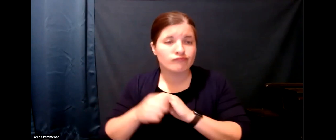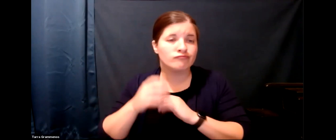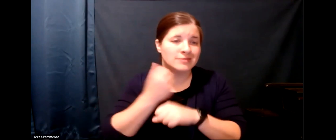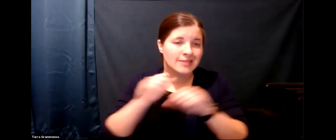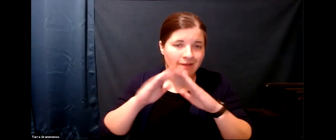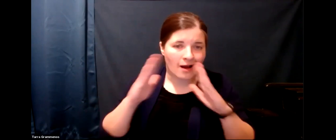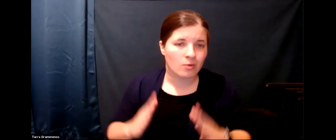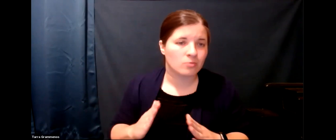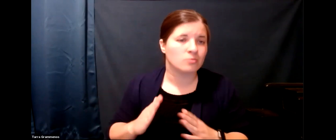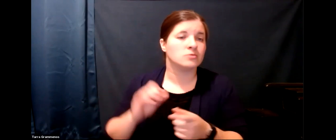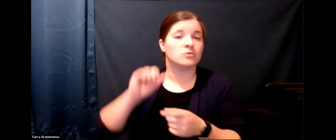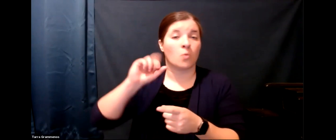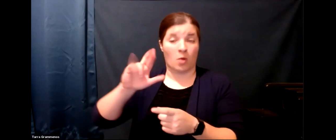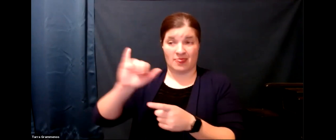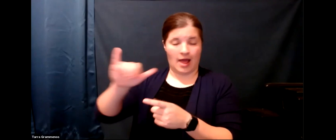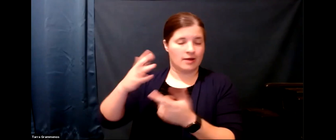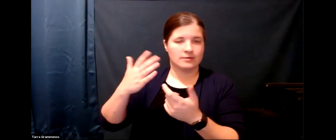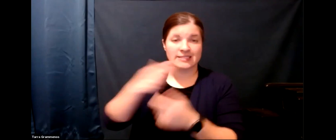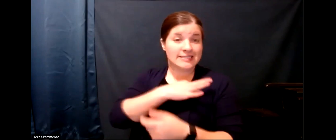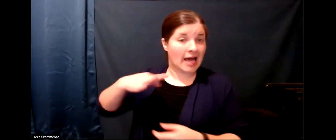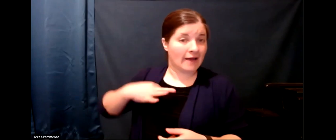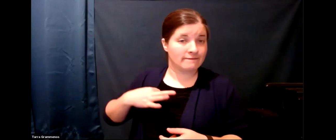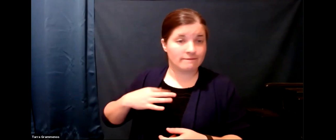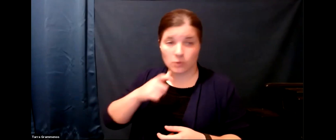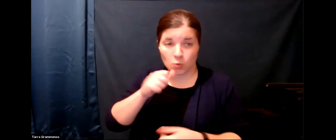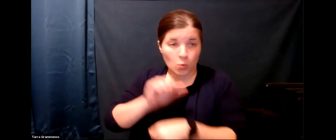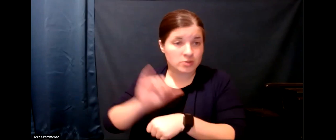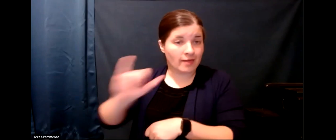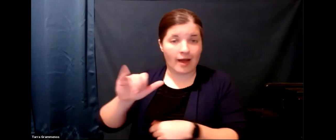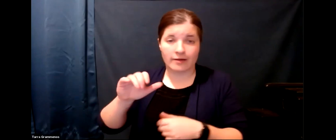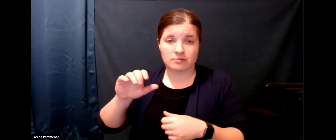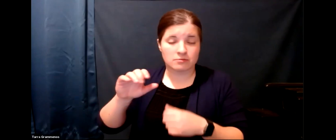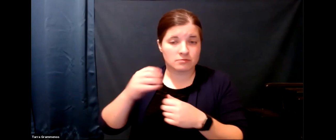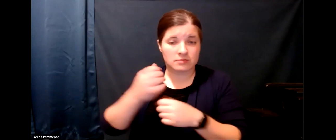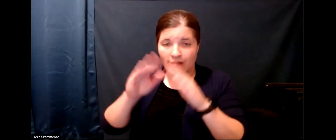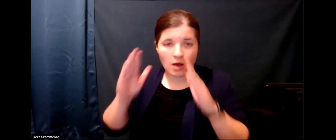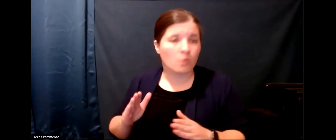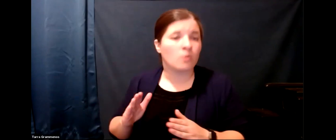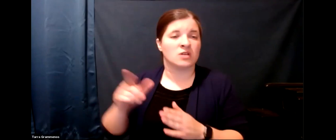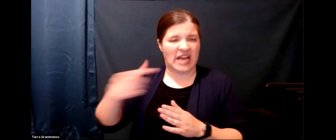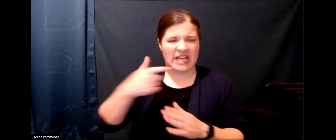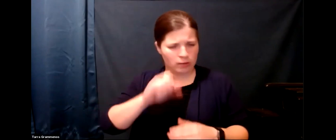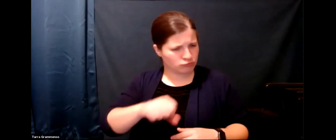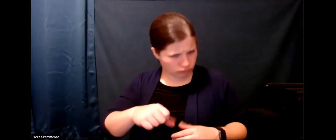employee has a process to vouch for people staying there.